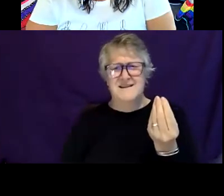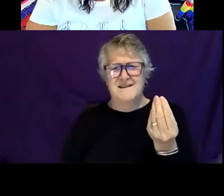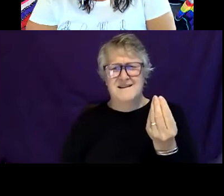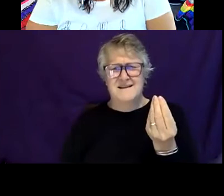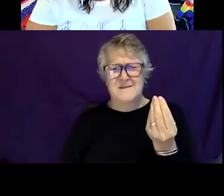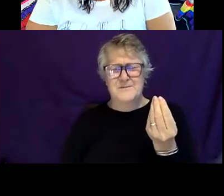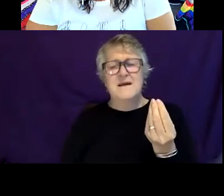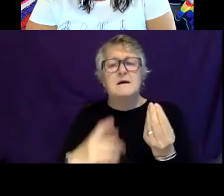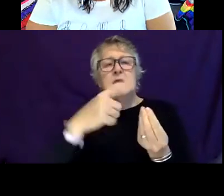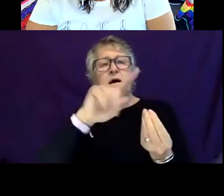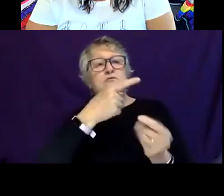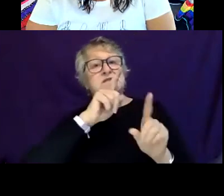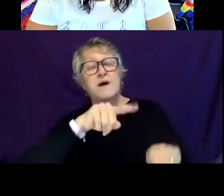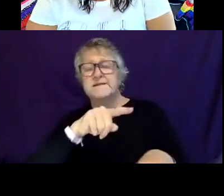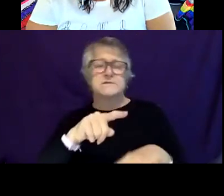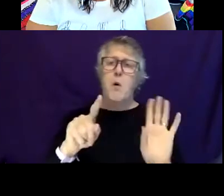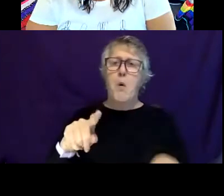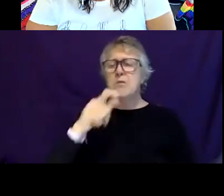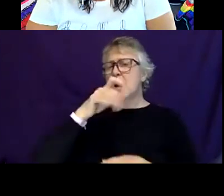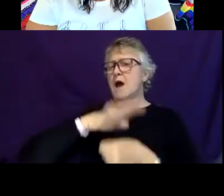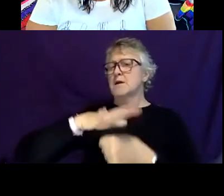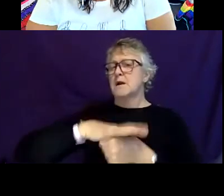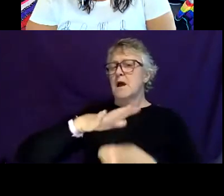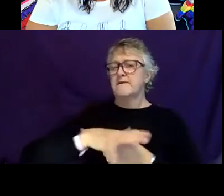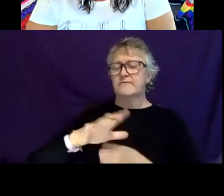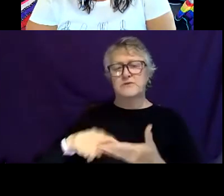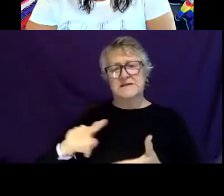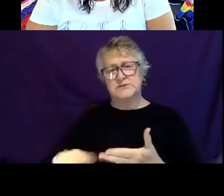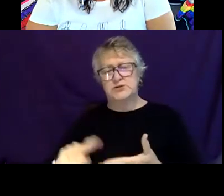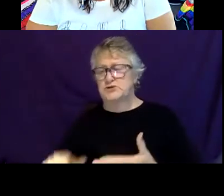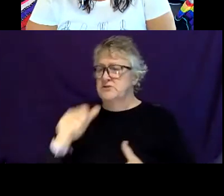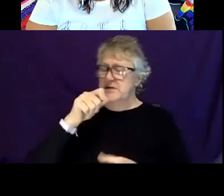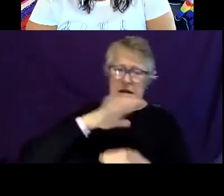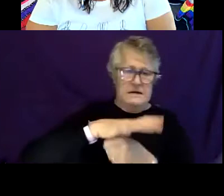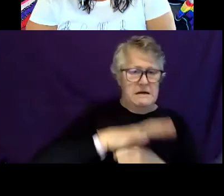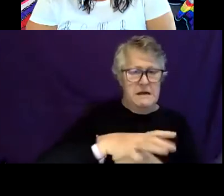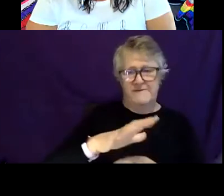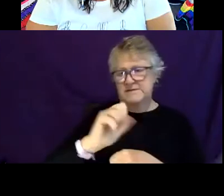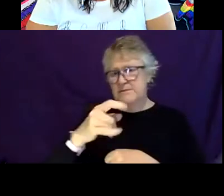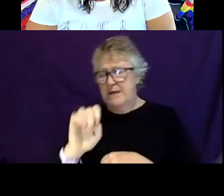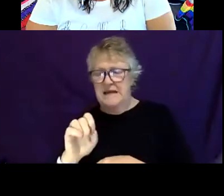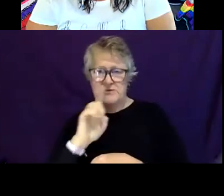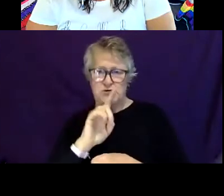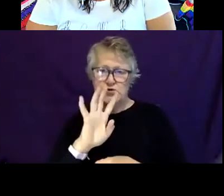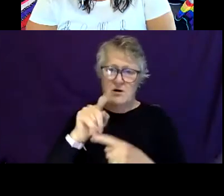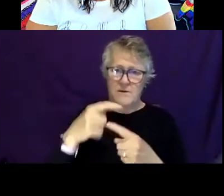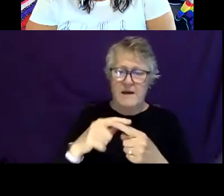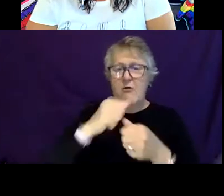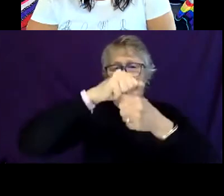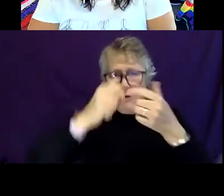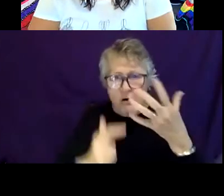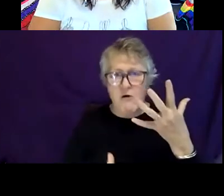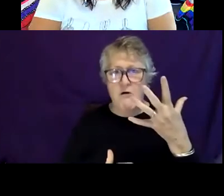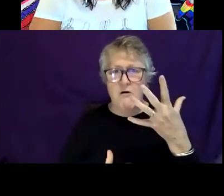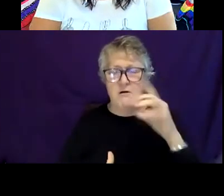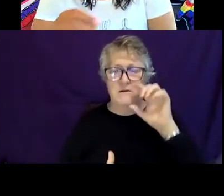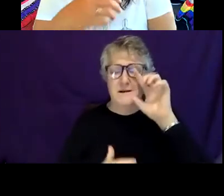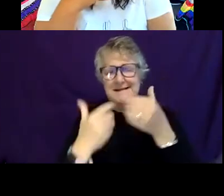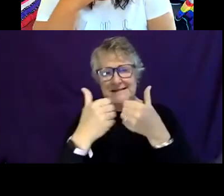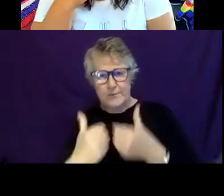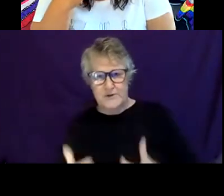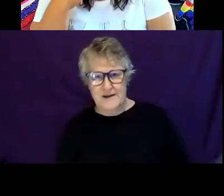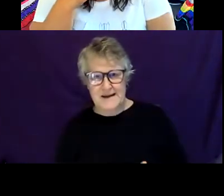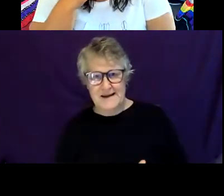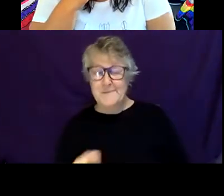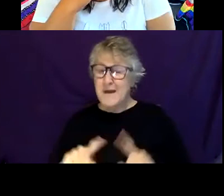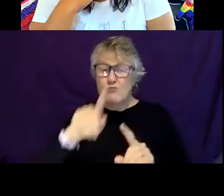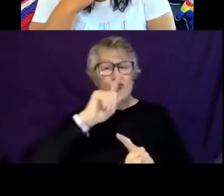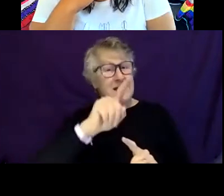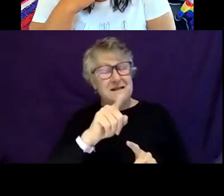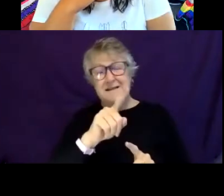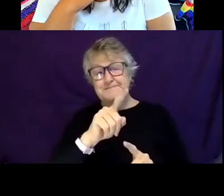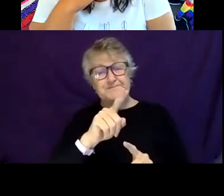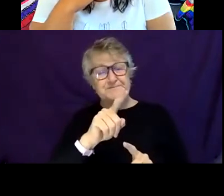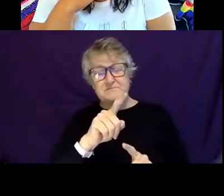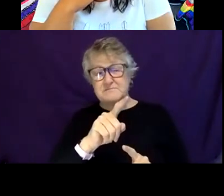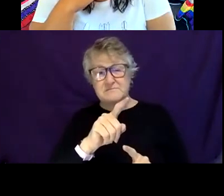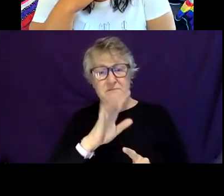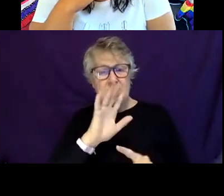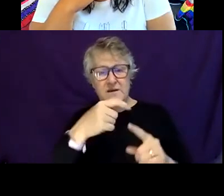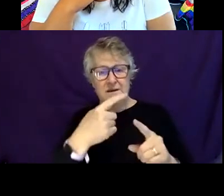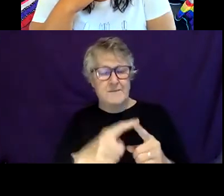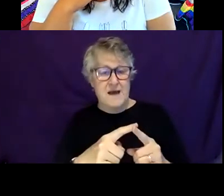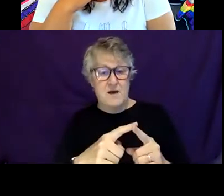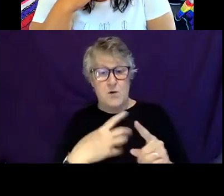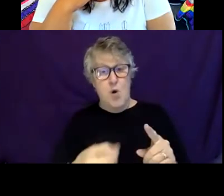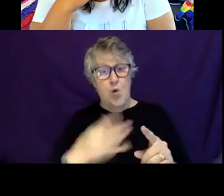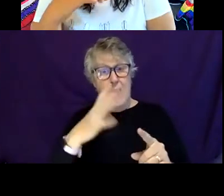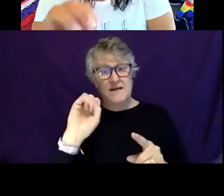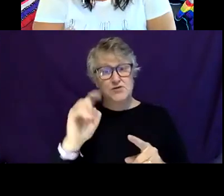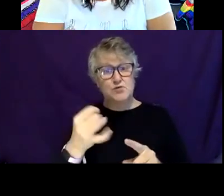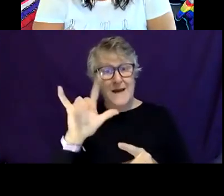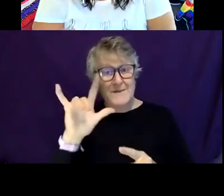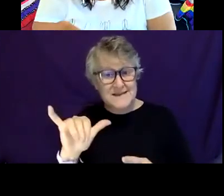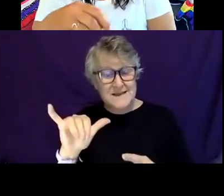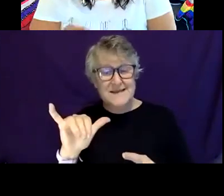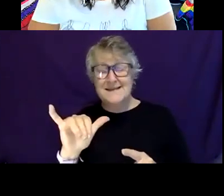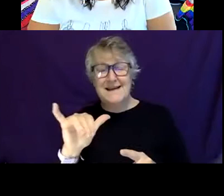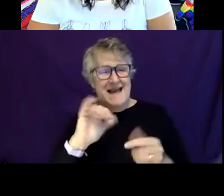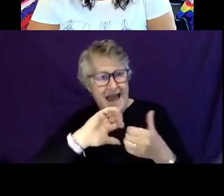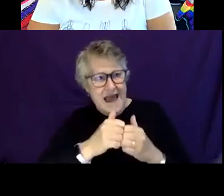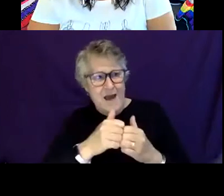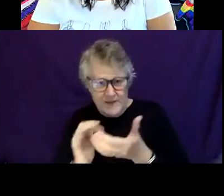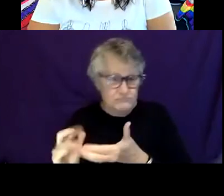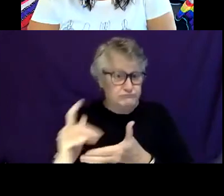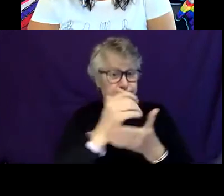in research for us to possibly talk about and cover all of those really complex things. I think the other thing that in terms of how white supremacy culture has driven data, at least the data that I come across in health equity work to be so fraught is,